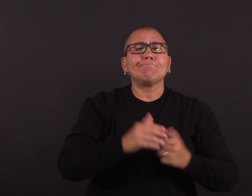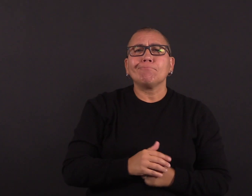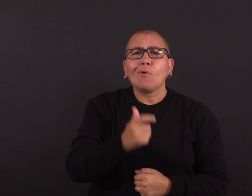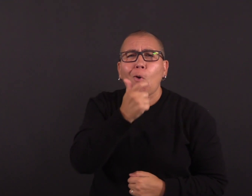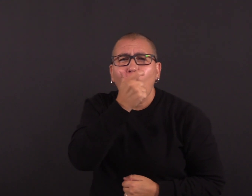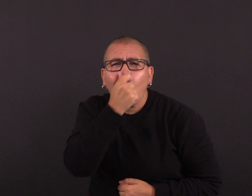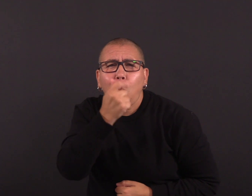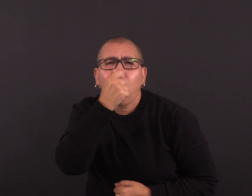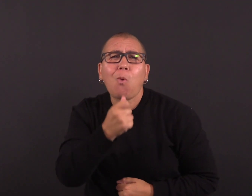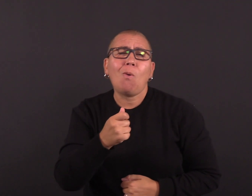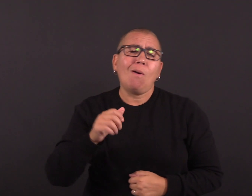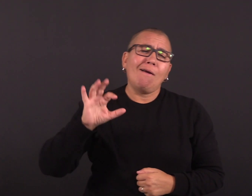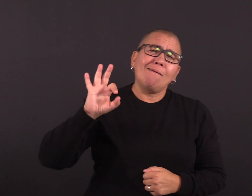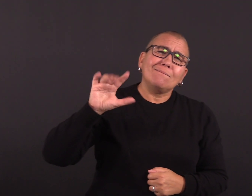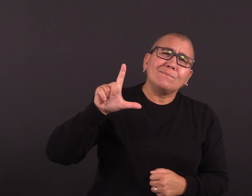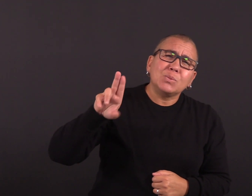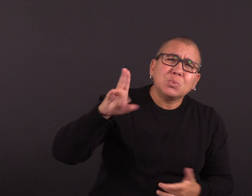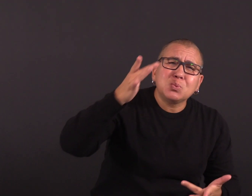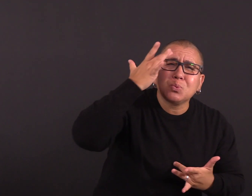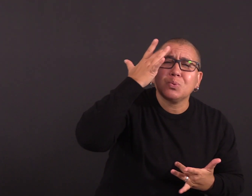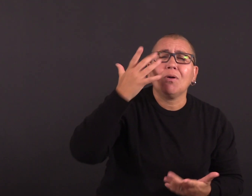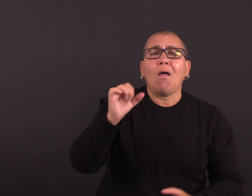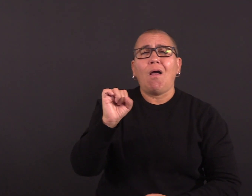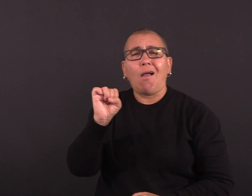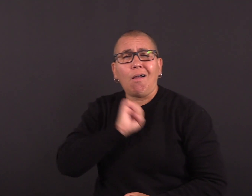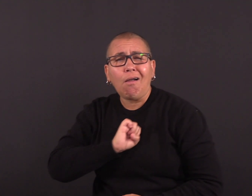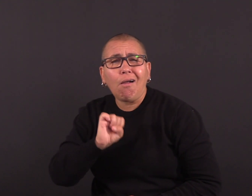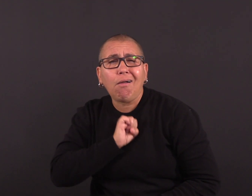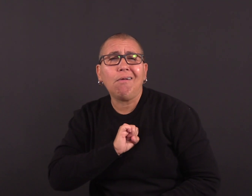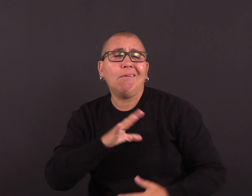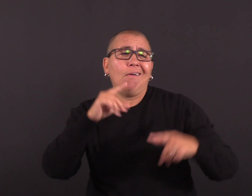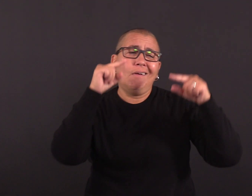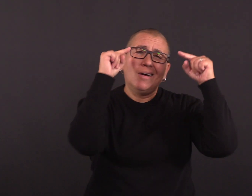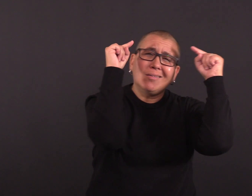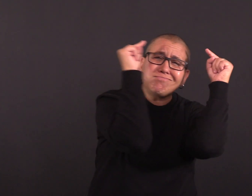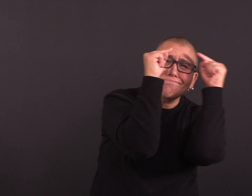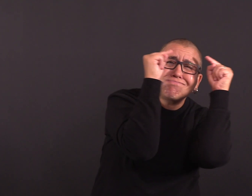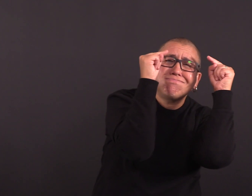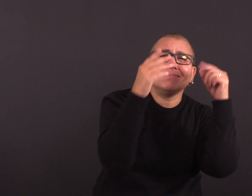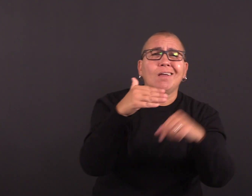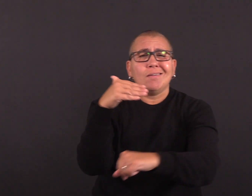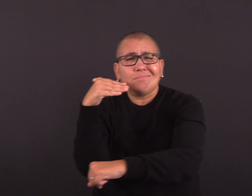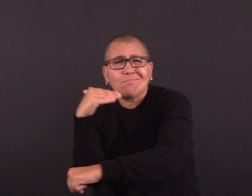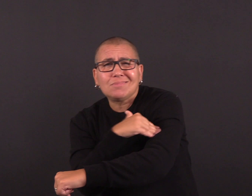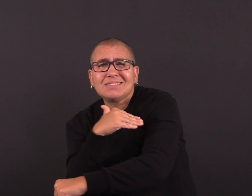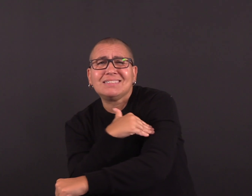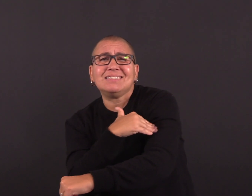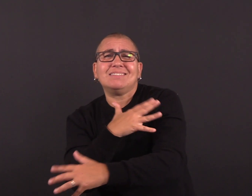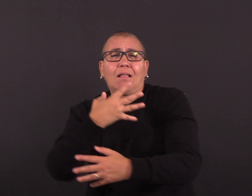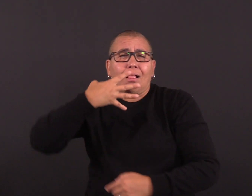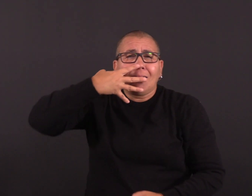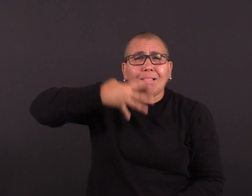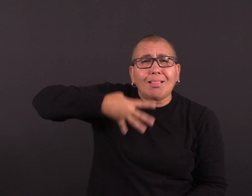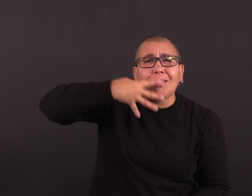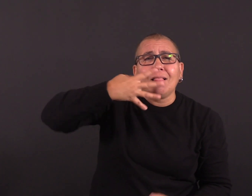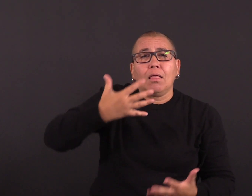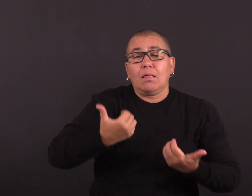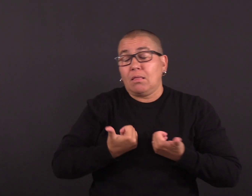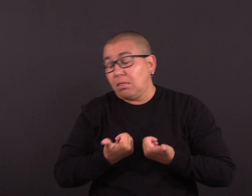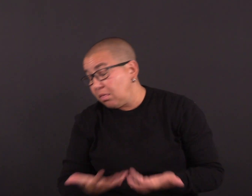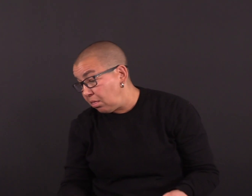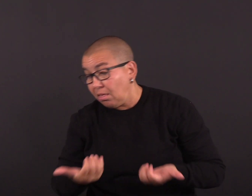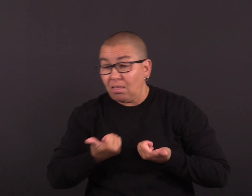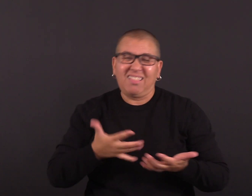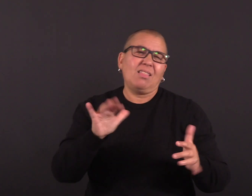new EG.5 strain, the WHO reported on August 9. Experts say other changes in the population,